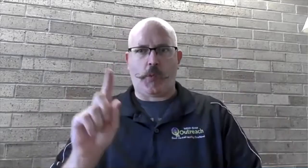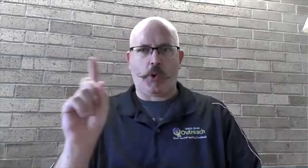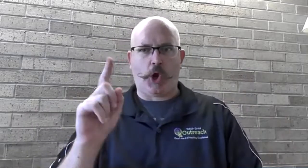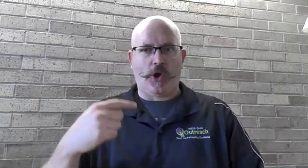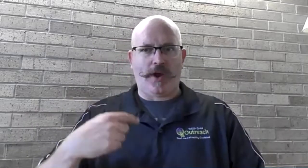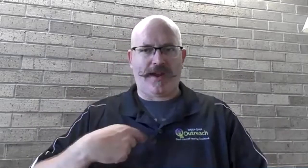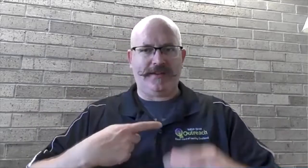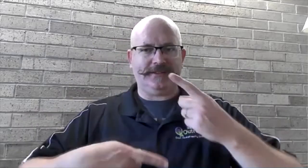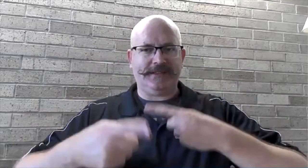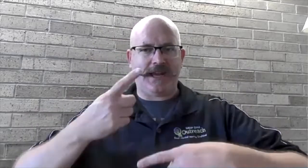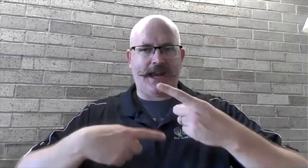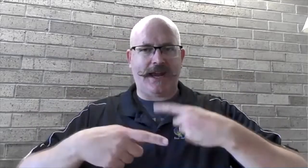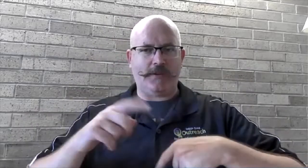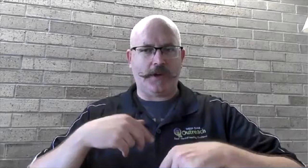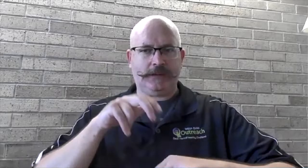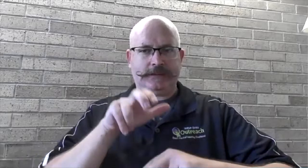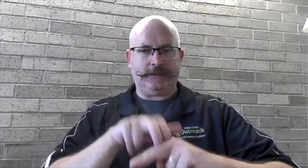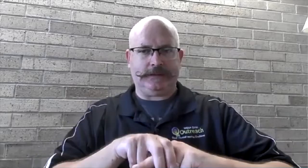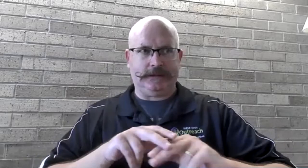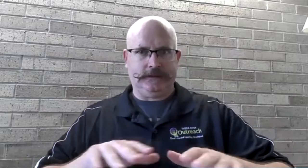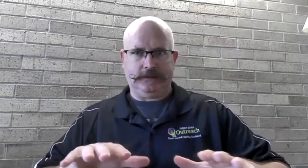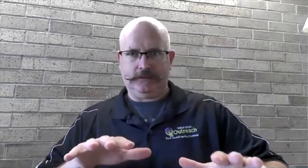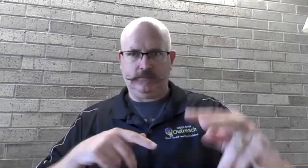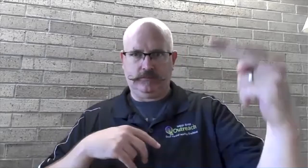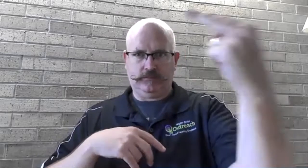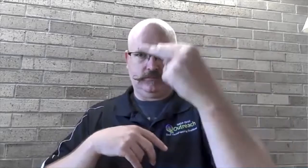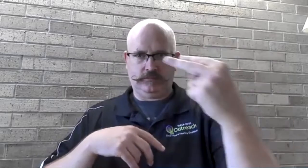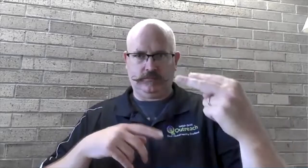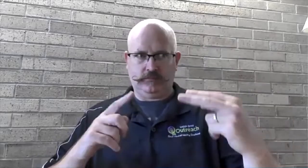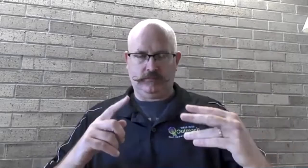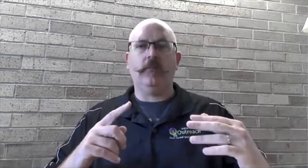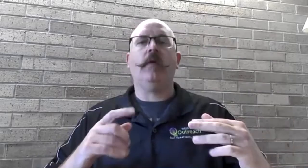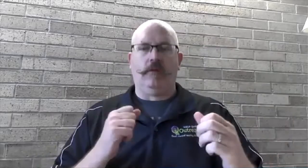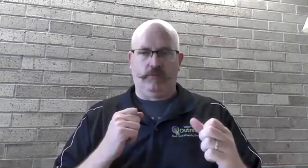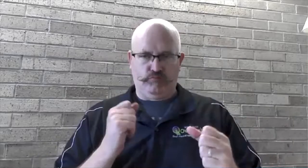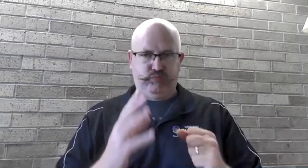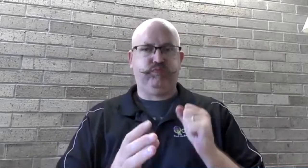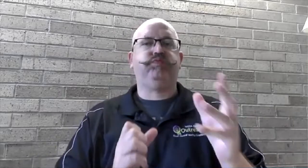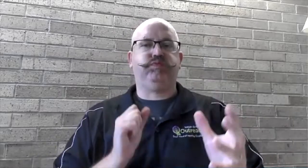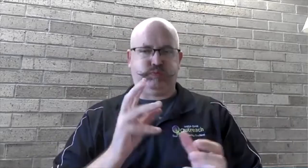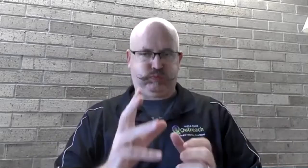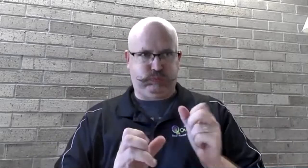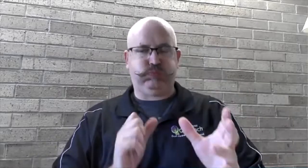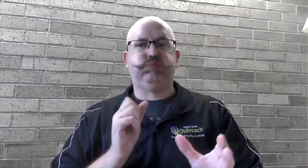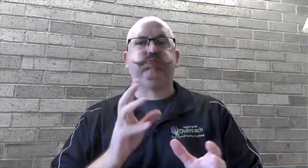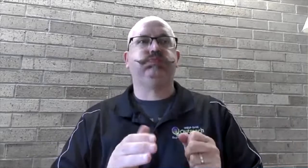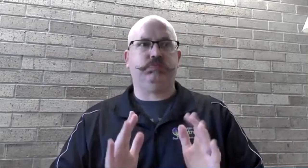but it's important to know where I need to sit, how I need to sign so that they can see my signs